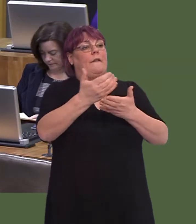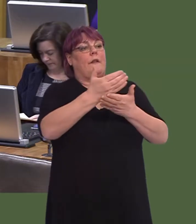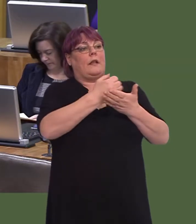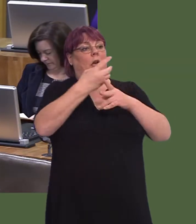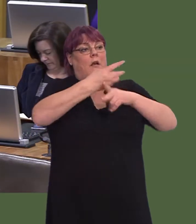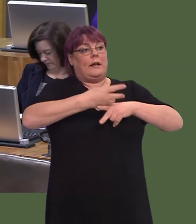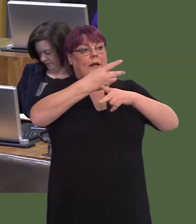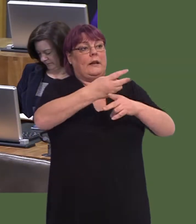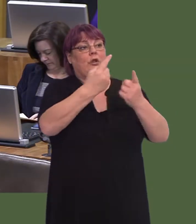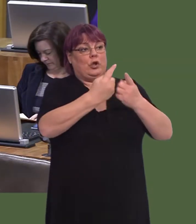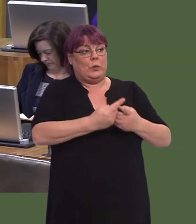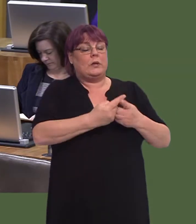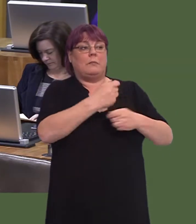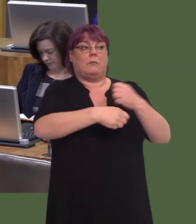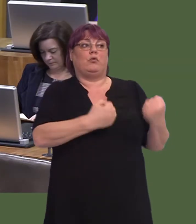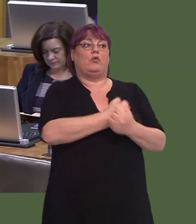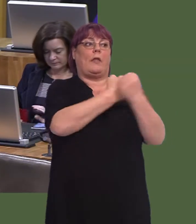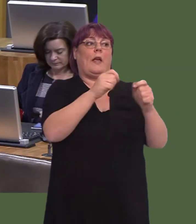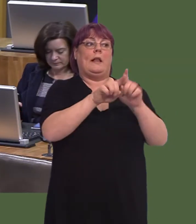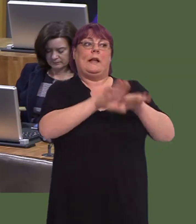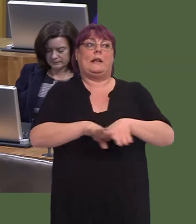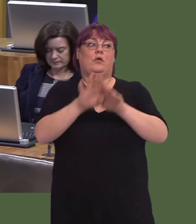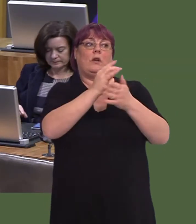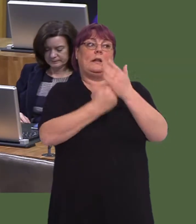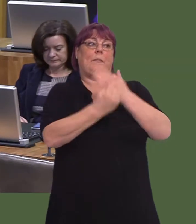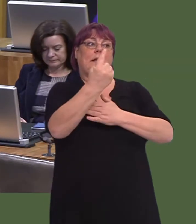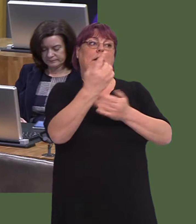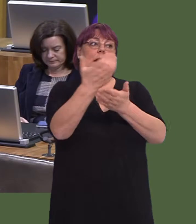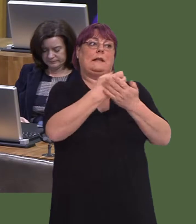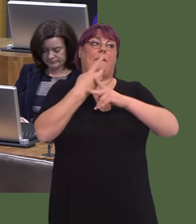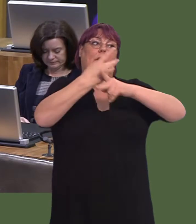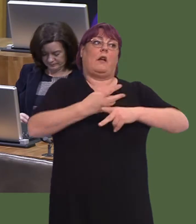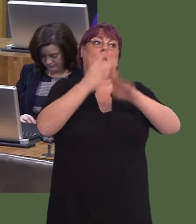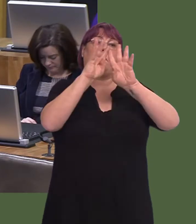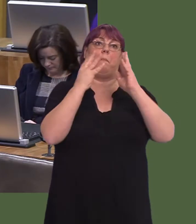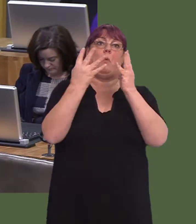to report, and the National Independent Safeguarding Board, and a multi-agency Welsh reference